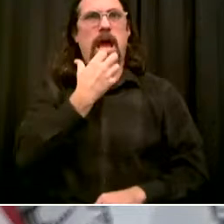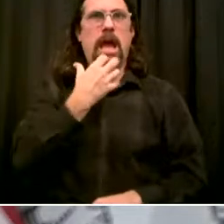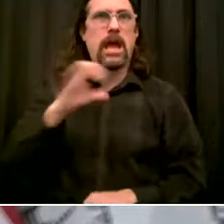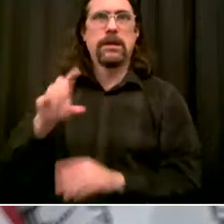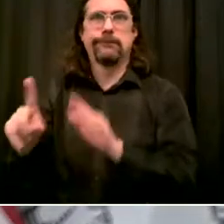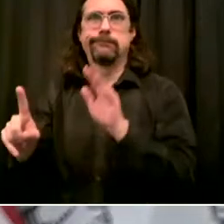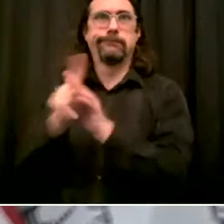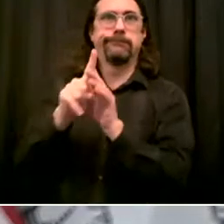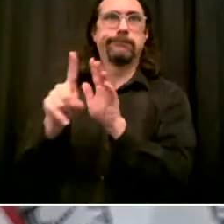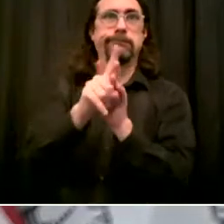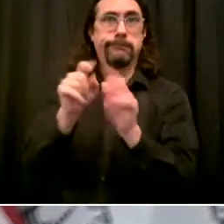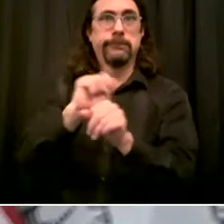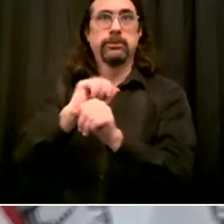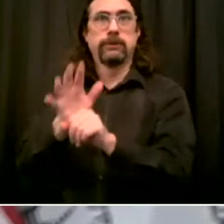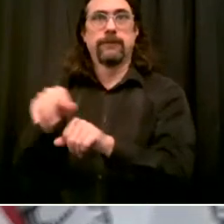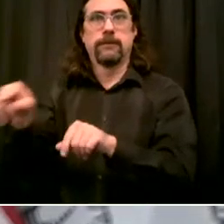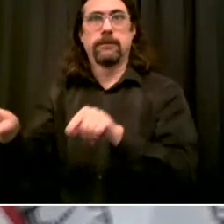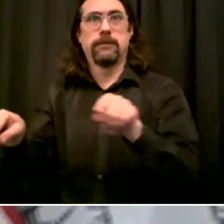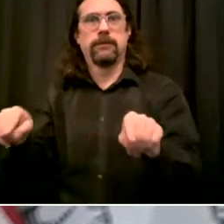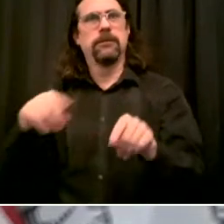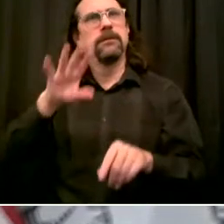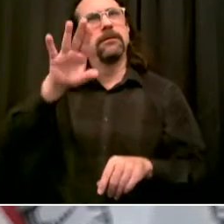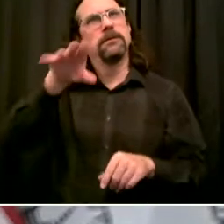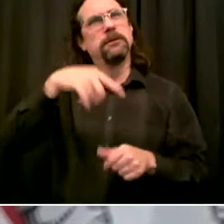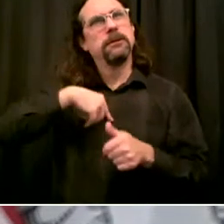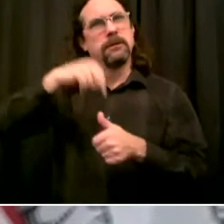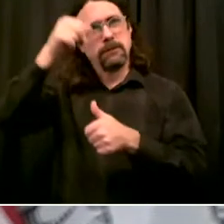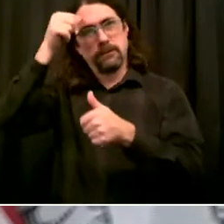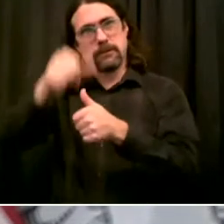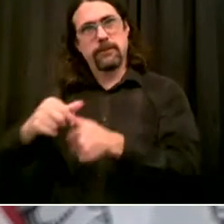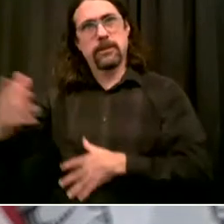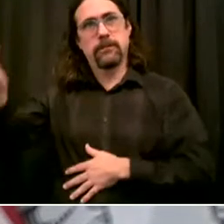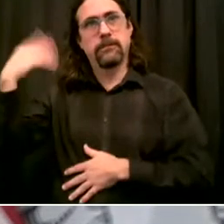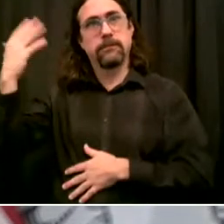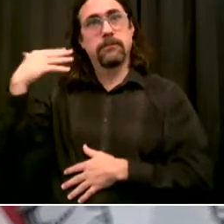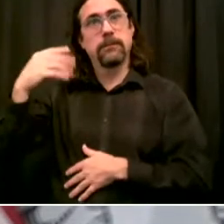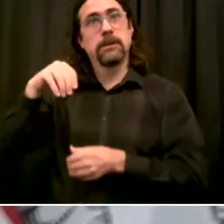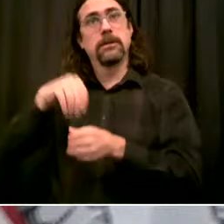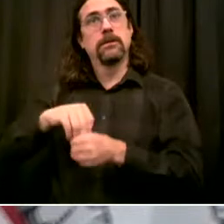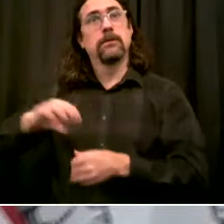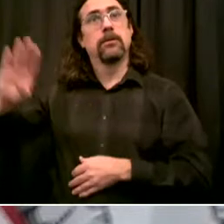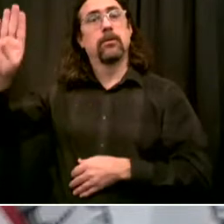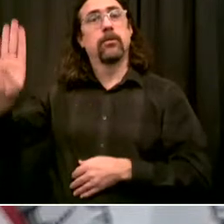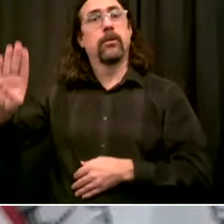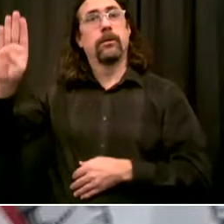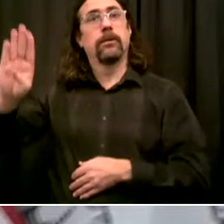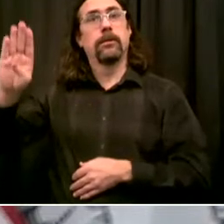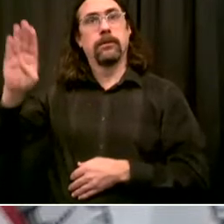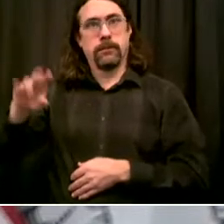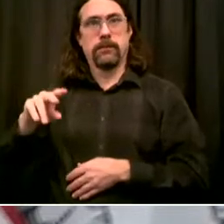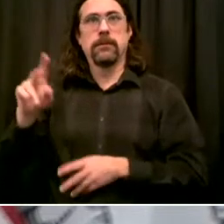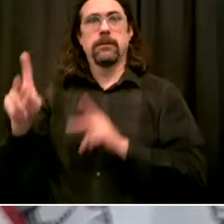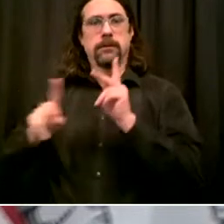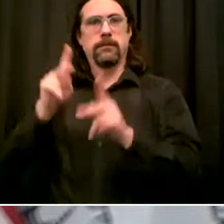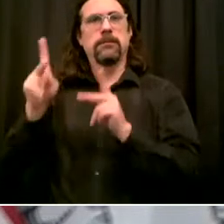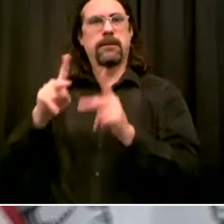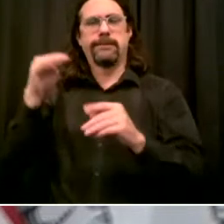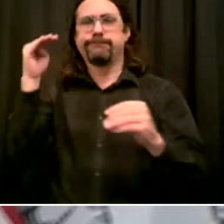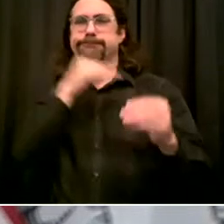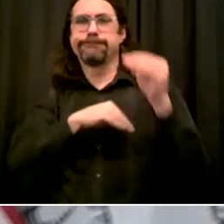IS THERE AANY KKD INOF NEXUS TO